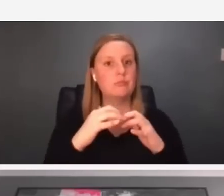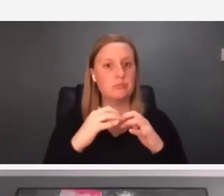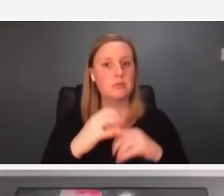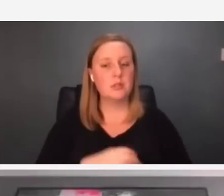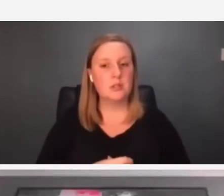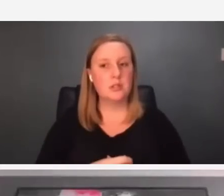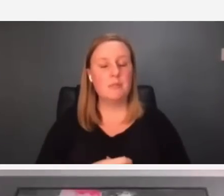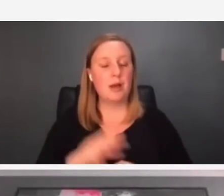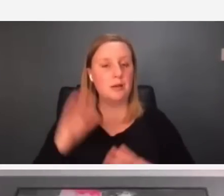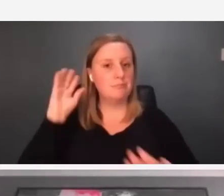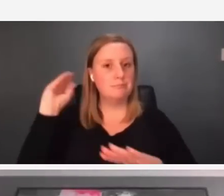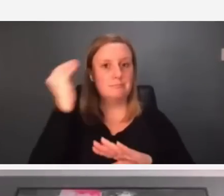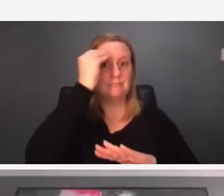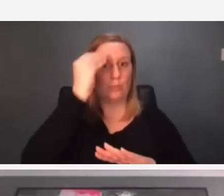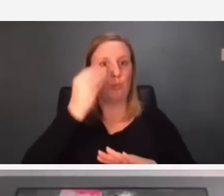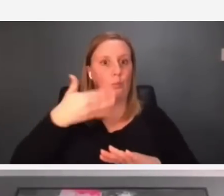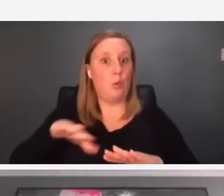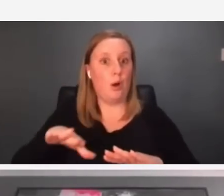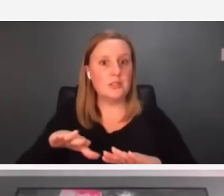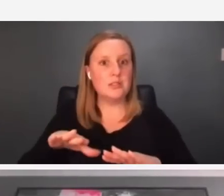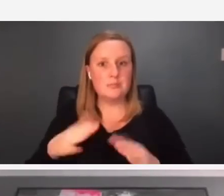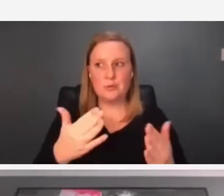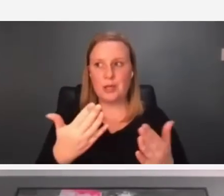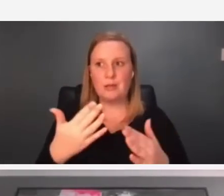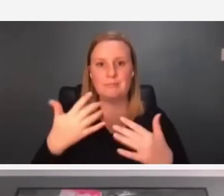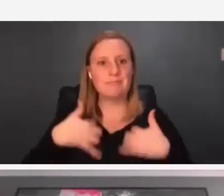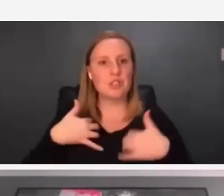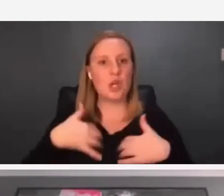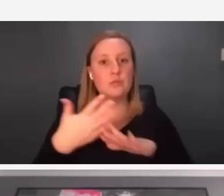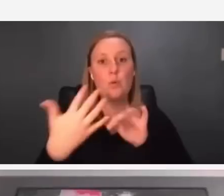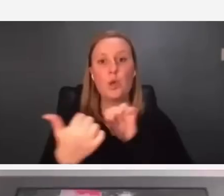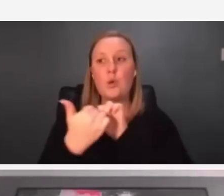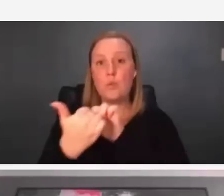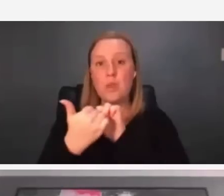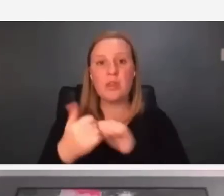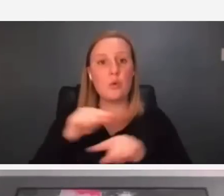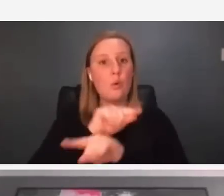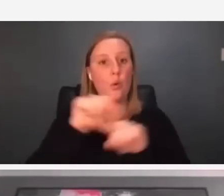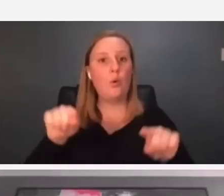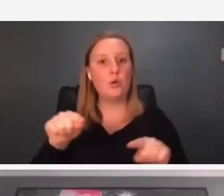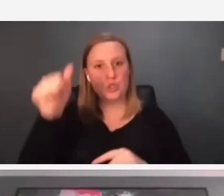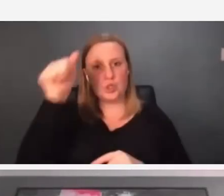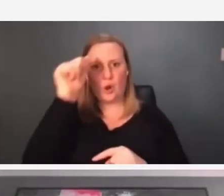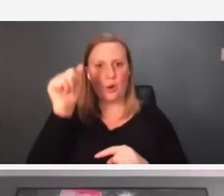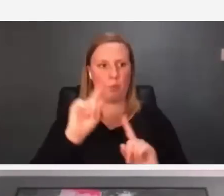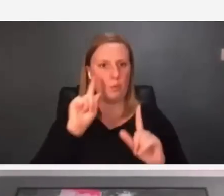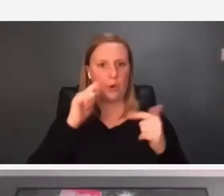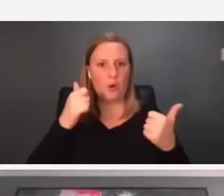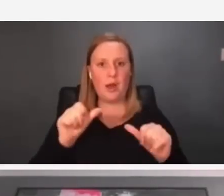we're looking forward to shaping what that could look like Nick. Thank you. All right. So there's a question.